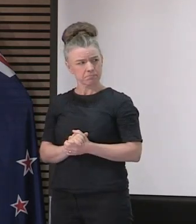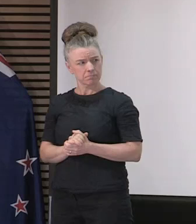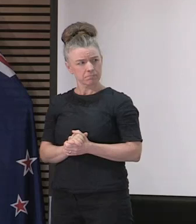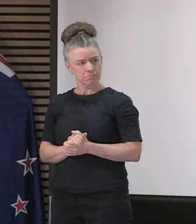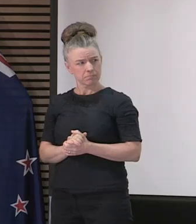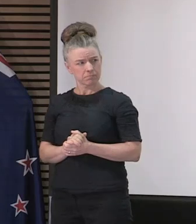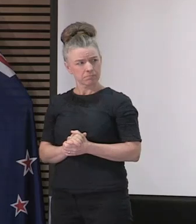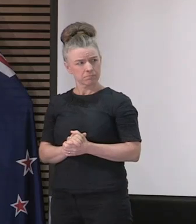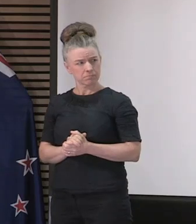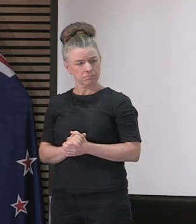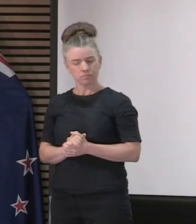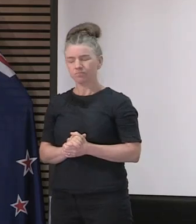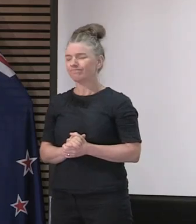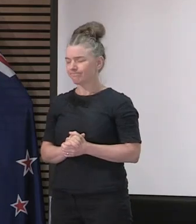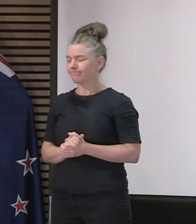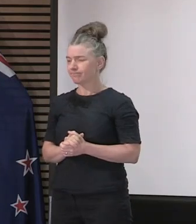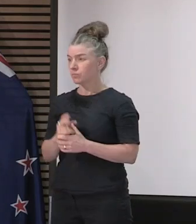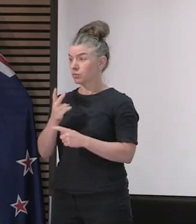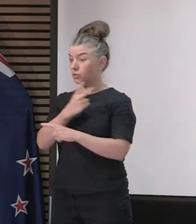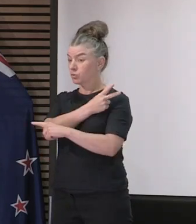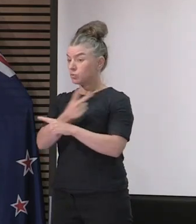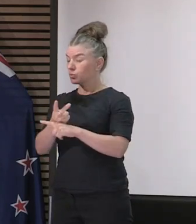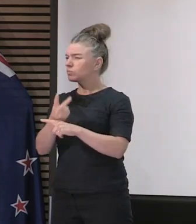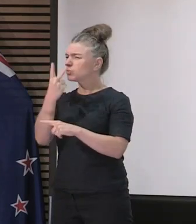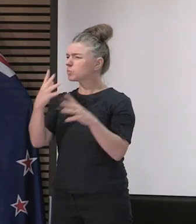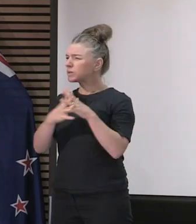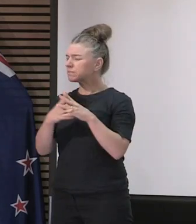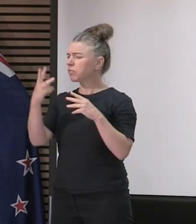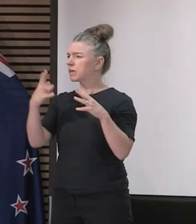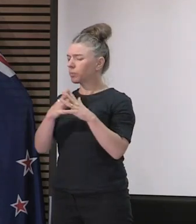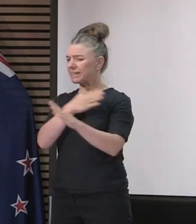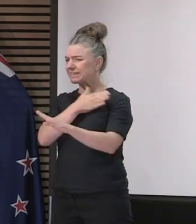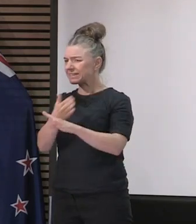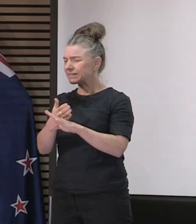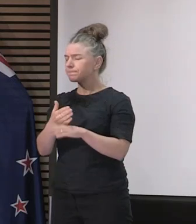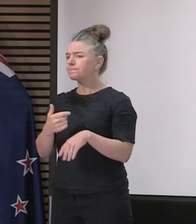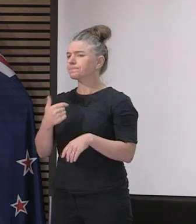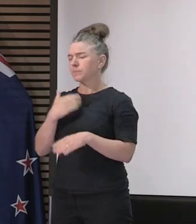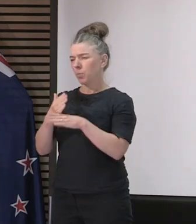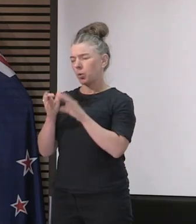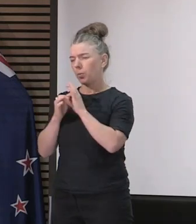areas with clusters, based on